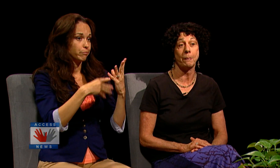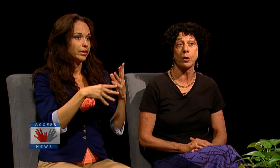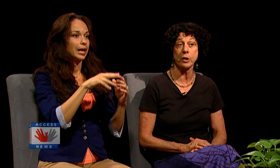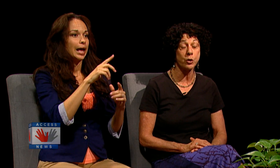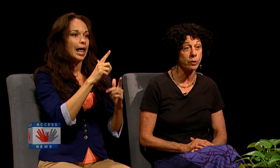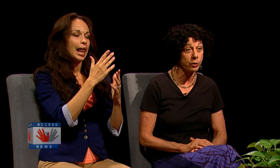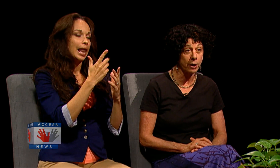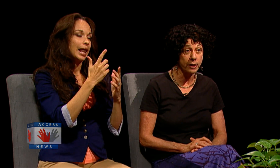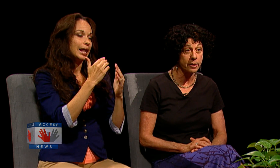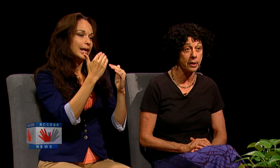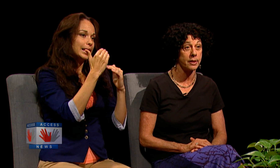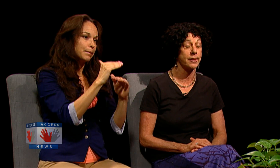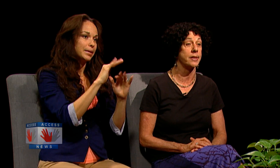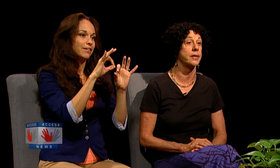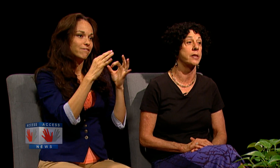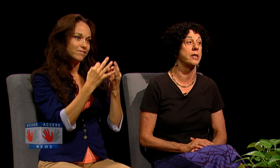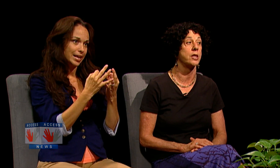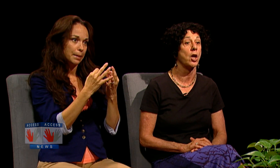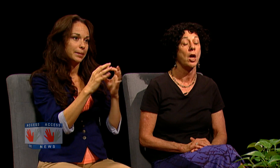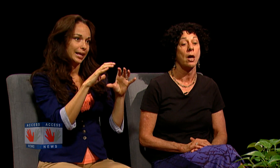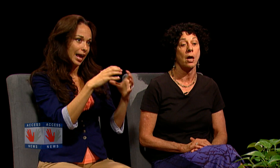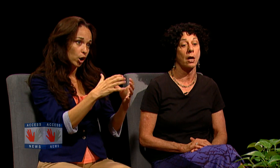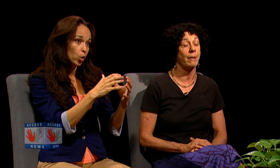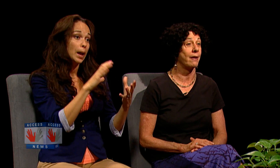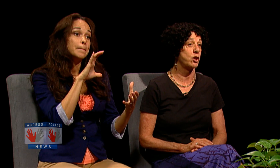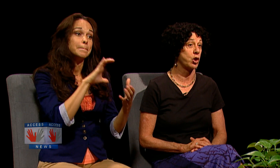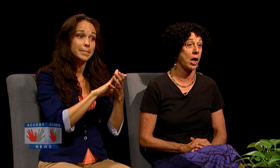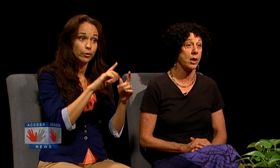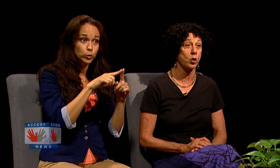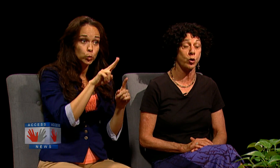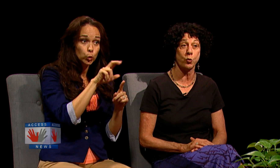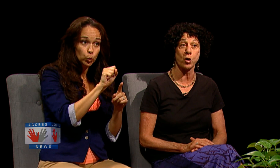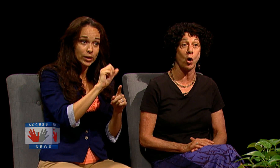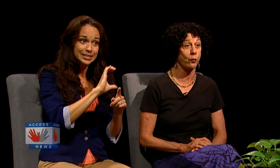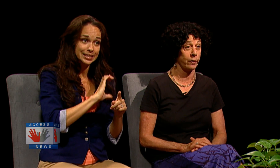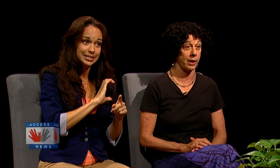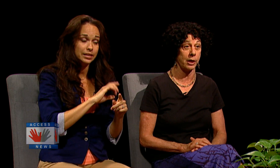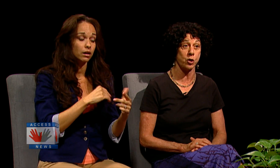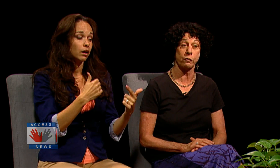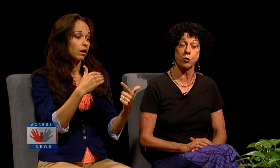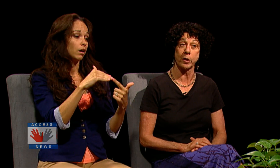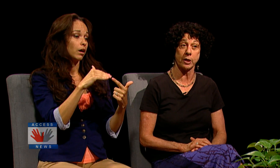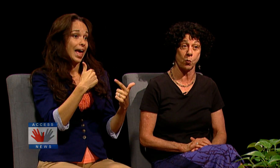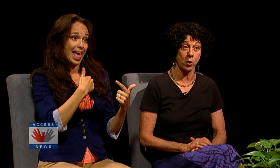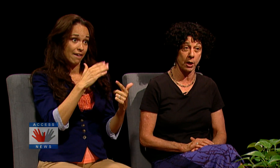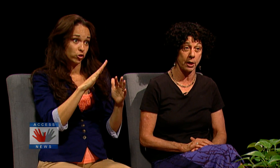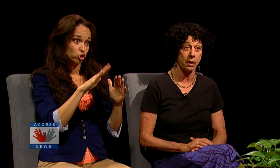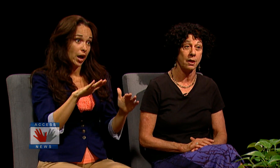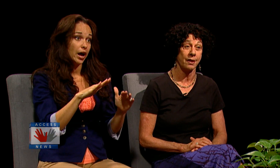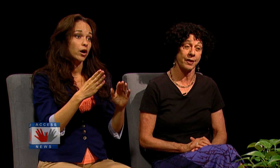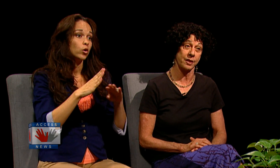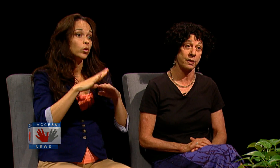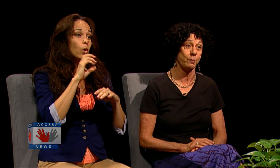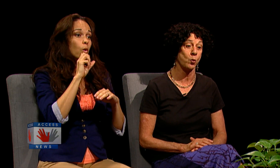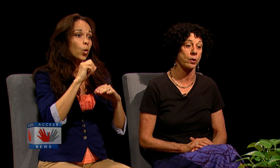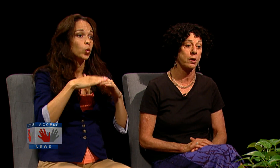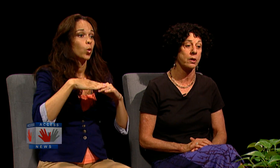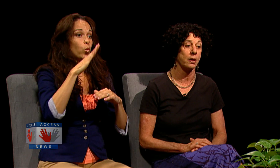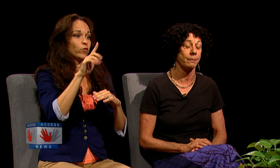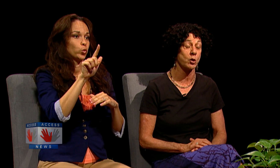MARRIED TO A UNITED STATES CITIZEN, HAVE A CHILD WHO'S OVER THE AGE OF 21. I THINK IT'S IMPORTANT,